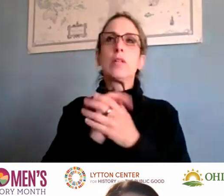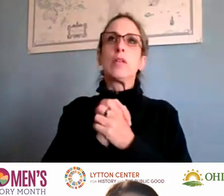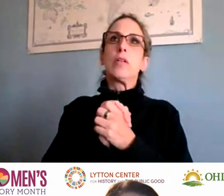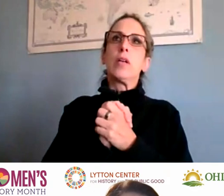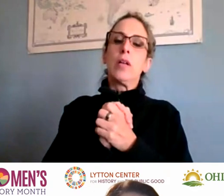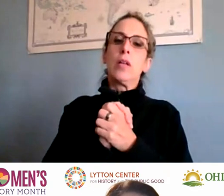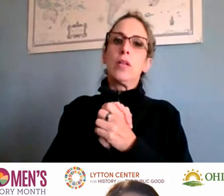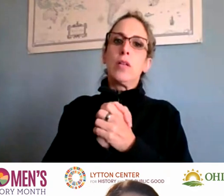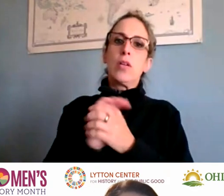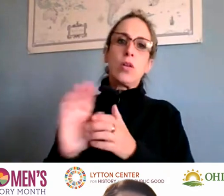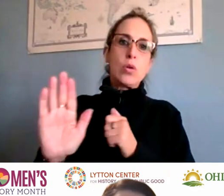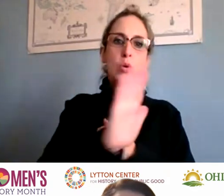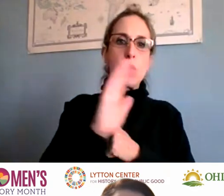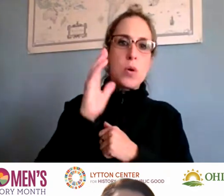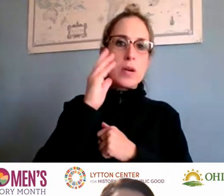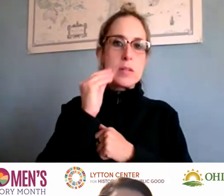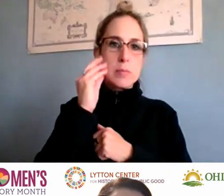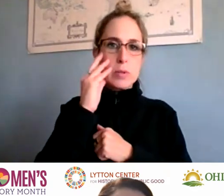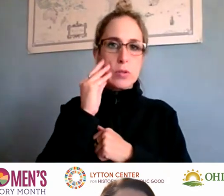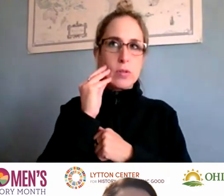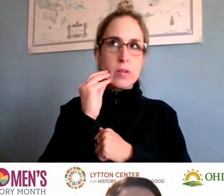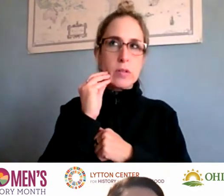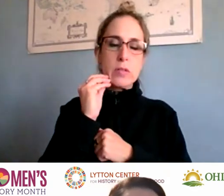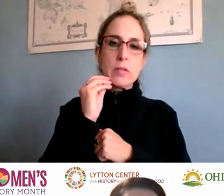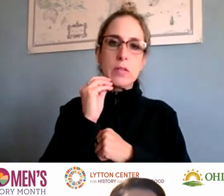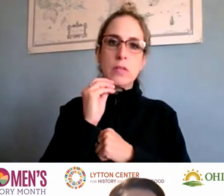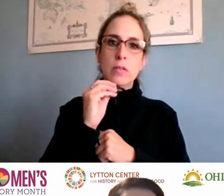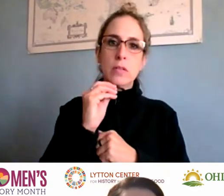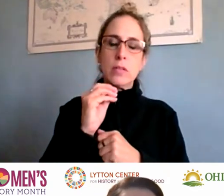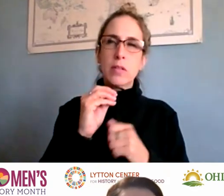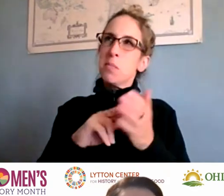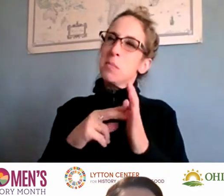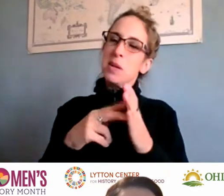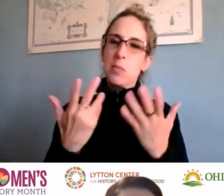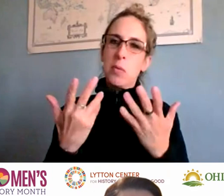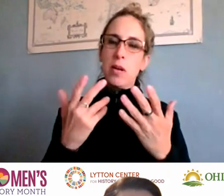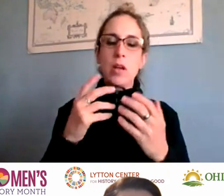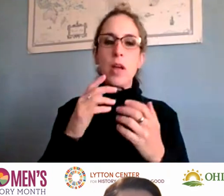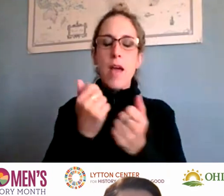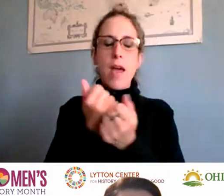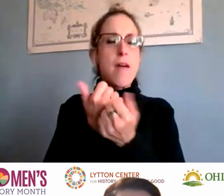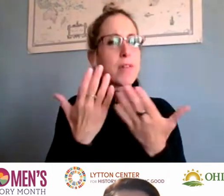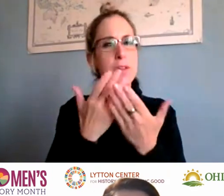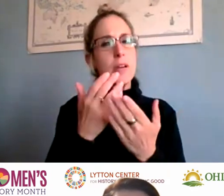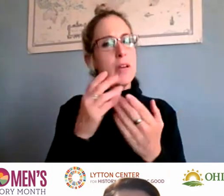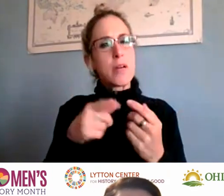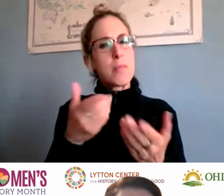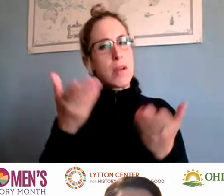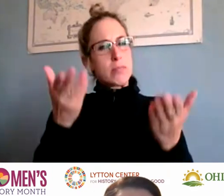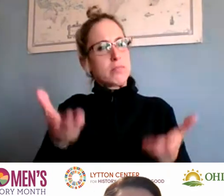Aurora Chang: your experience Aurora Chang: and what I mean by that is just everything about you growing up, everything that you're going through right now,